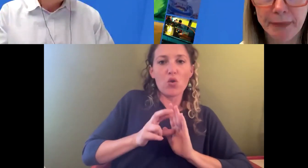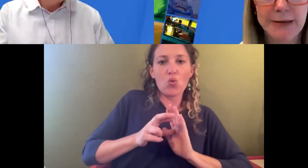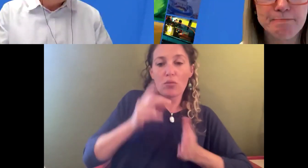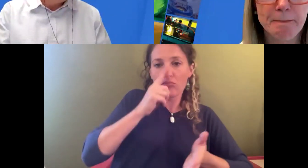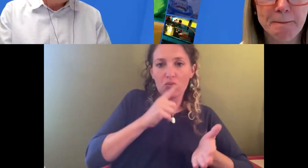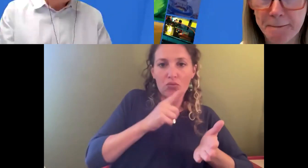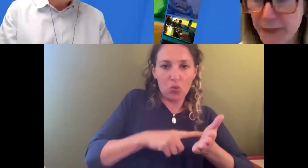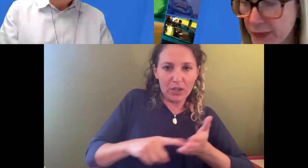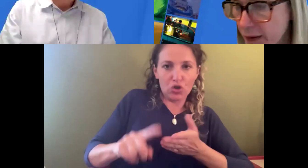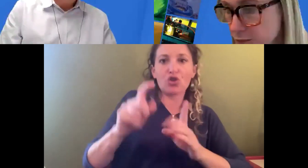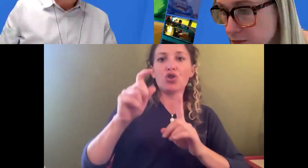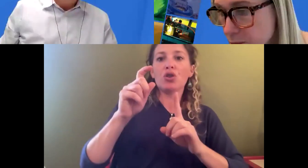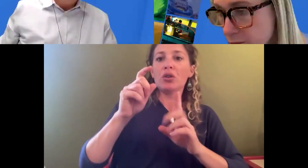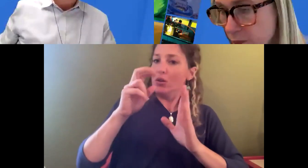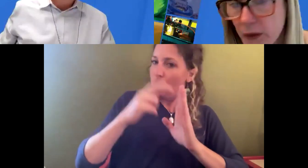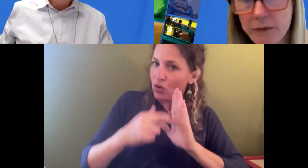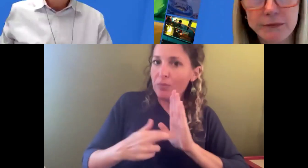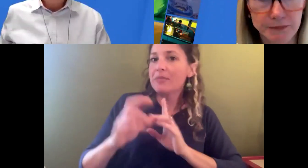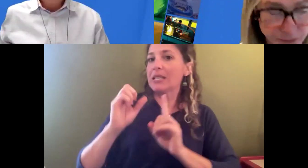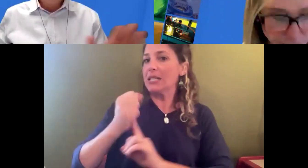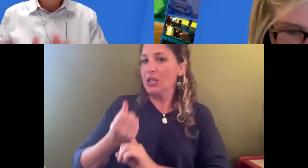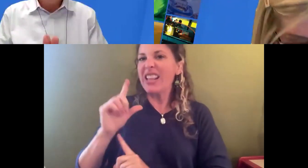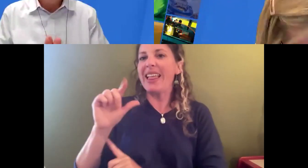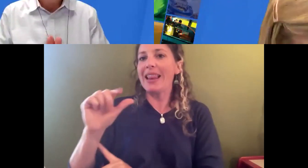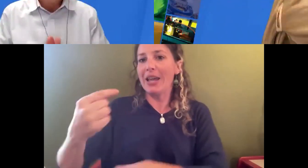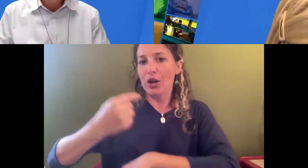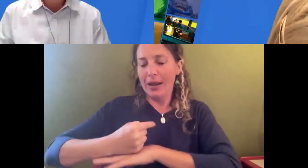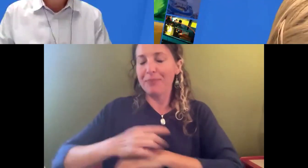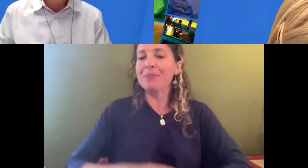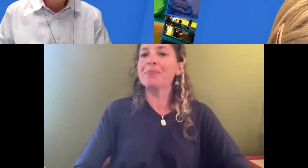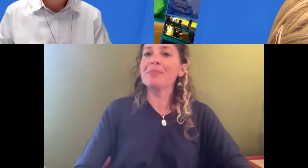Jeremy Leffler: Great. The next question I wanted to ask is, how will these revised terms and